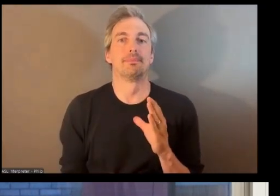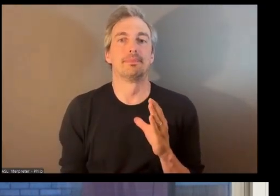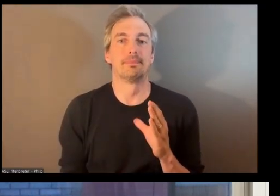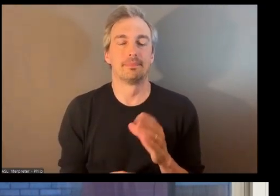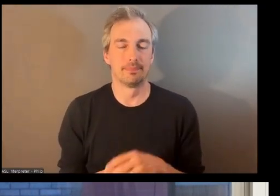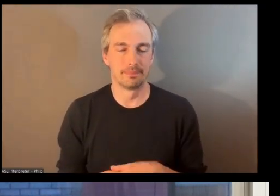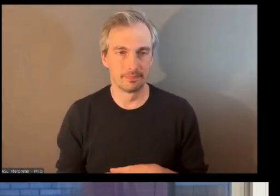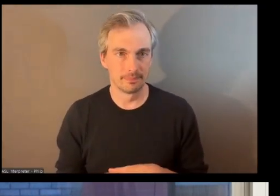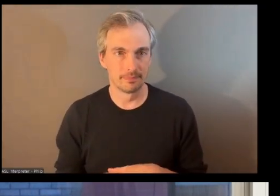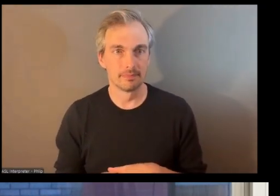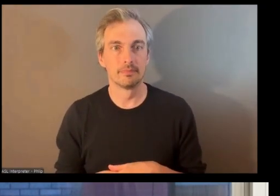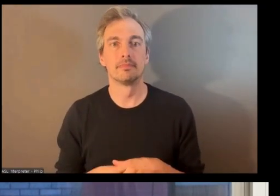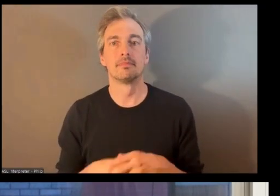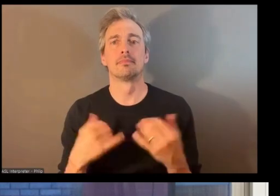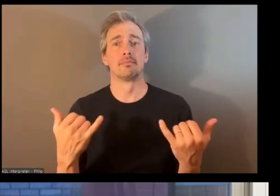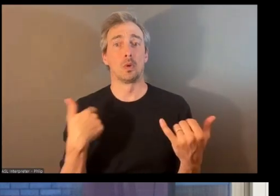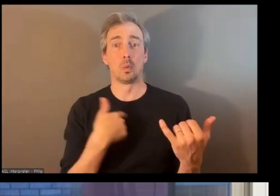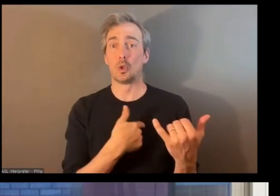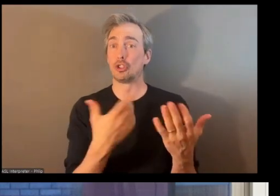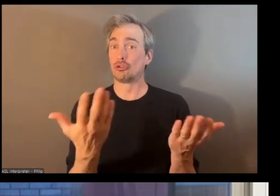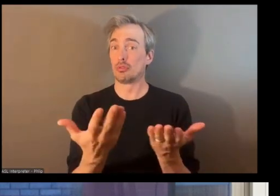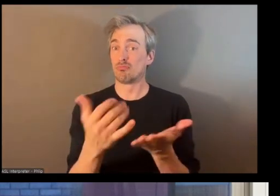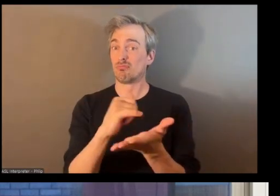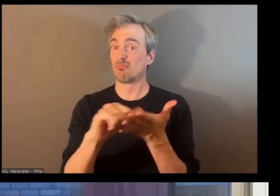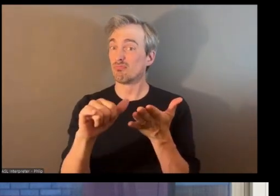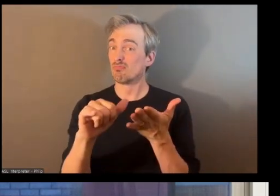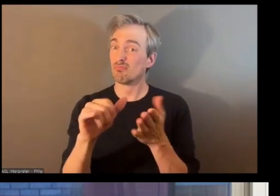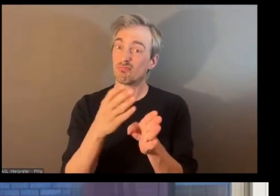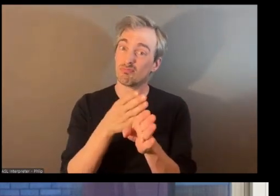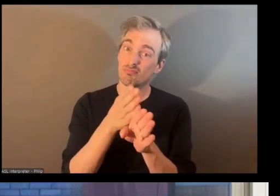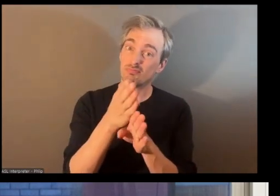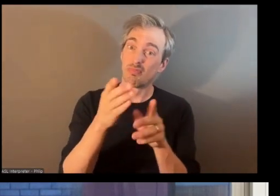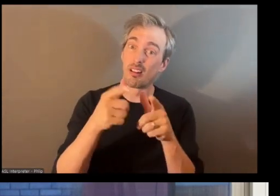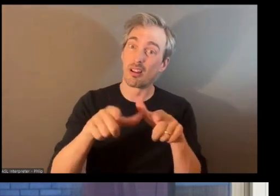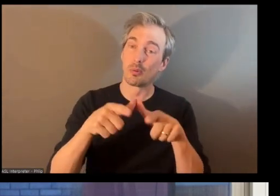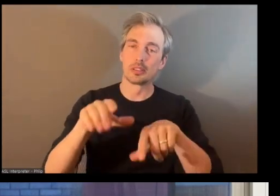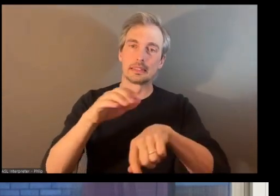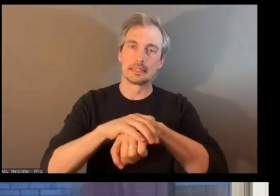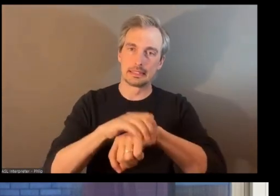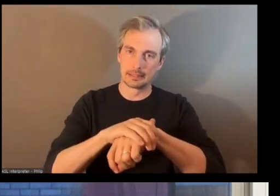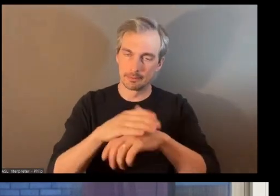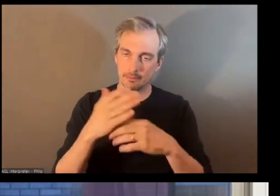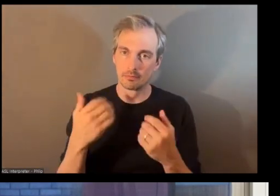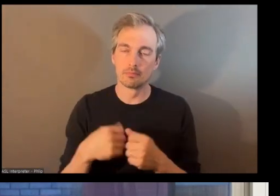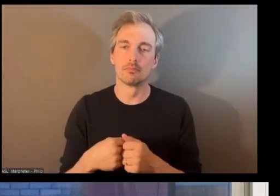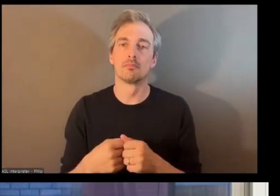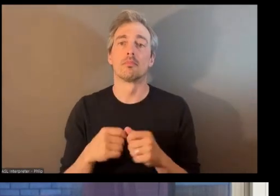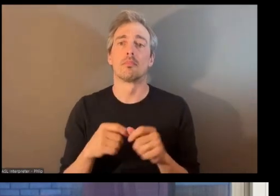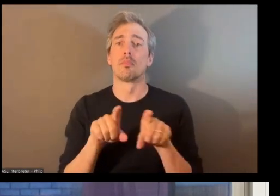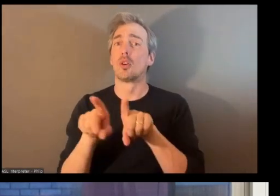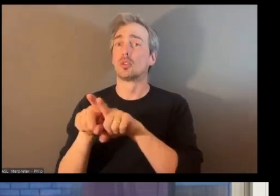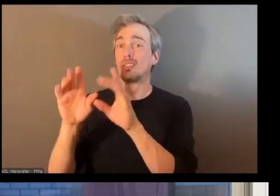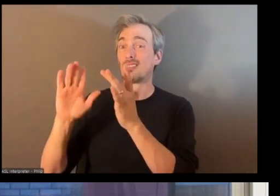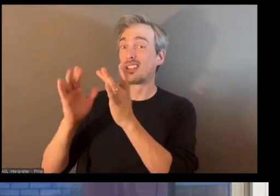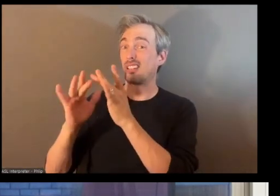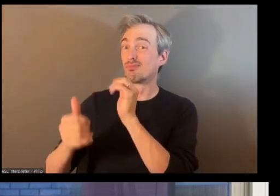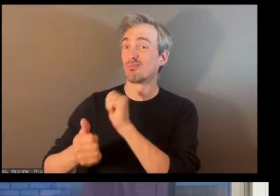And also so much of content online is in English. So English is totally dominating the web content.